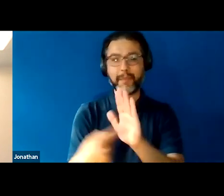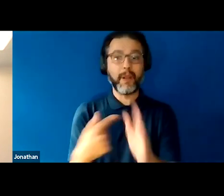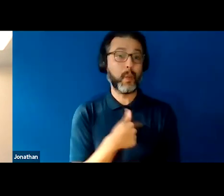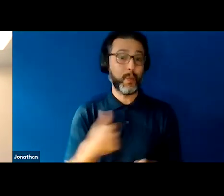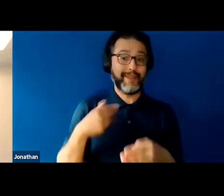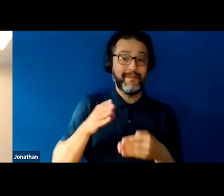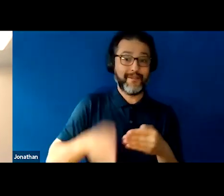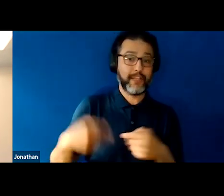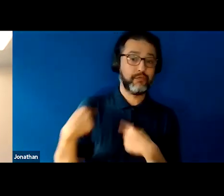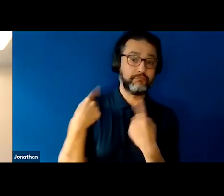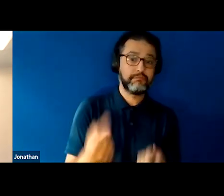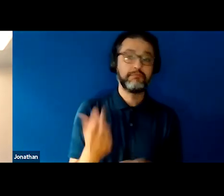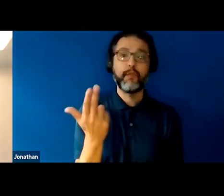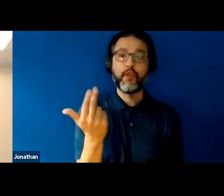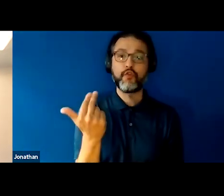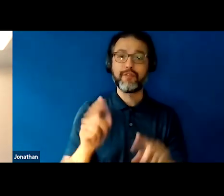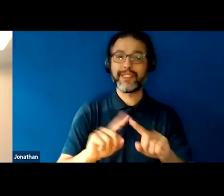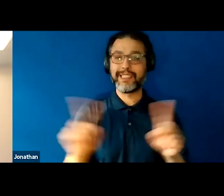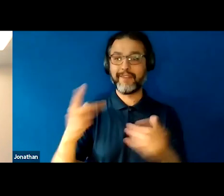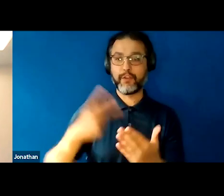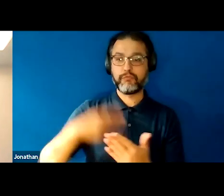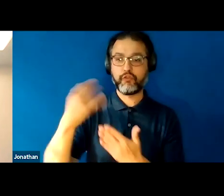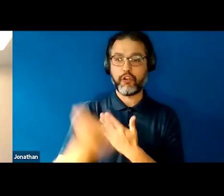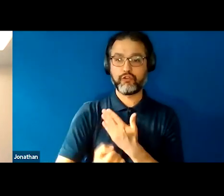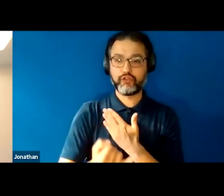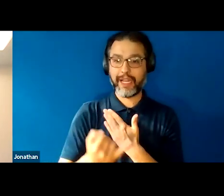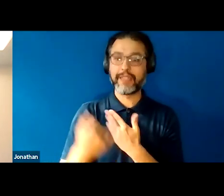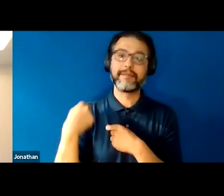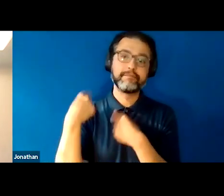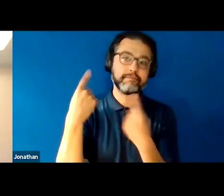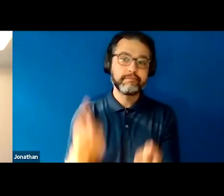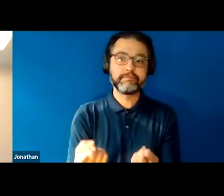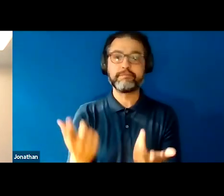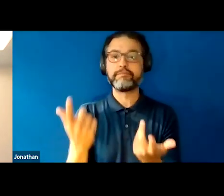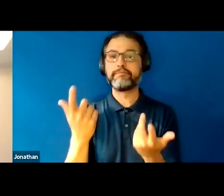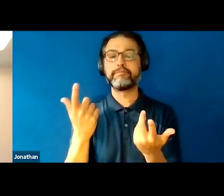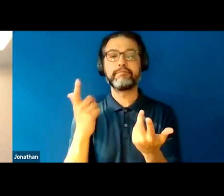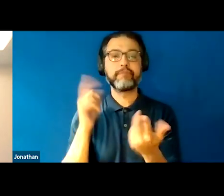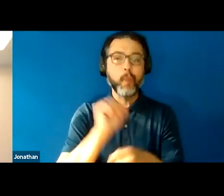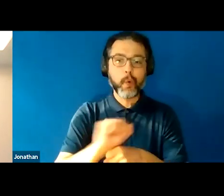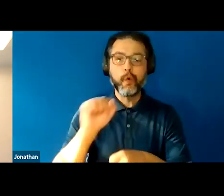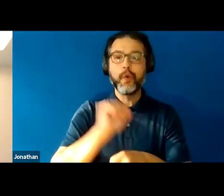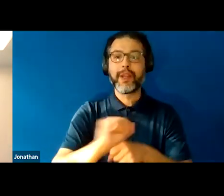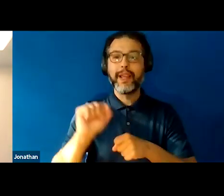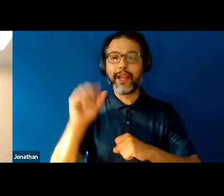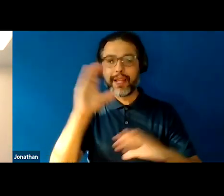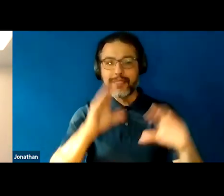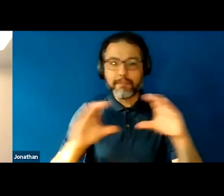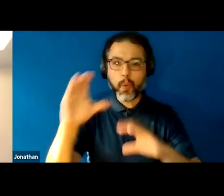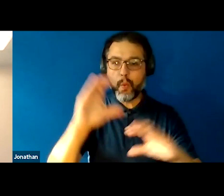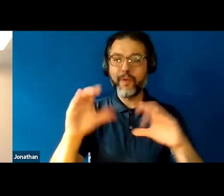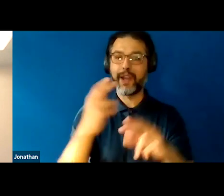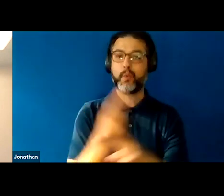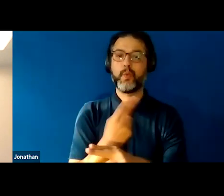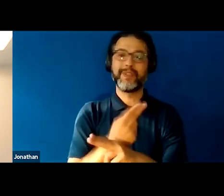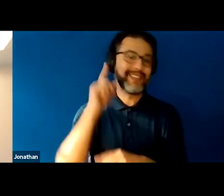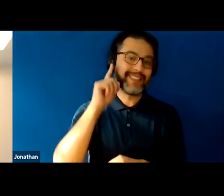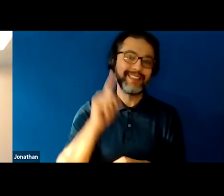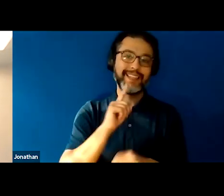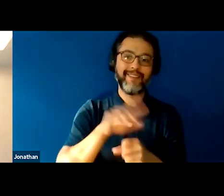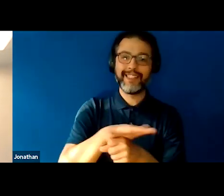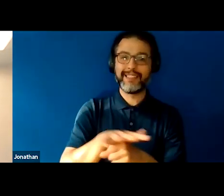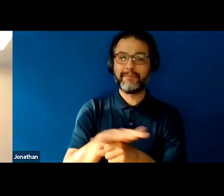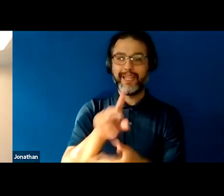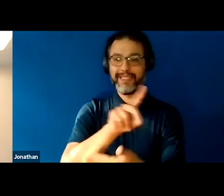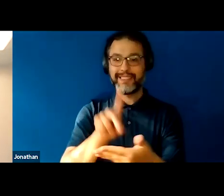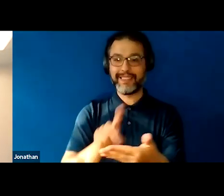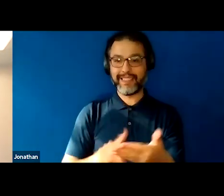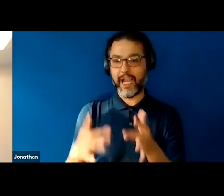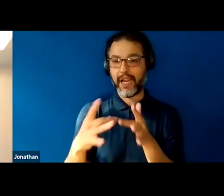And, that whole time, sort of working and exploring through the DeafSpace design guidelines.